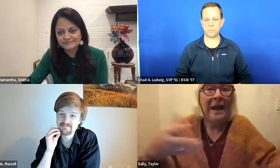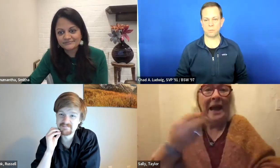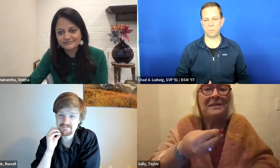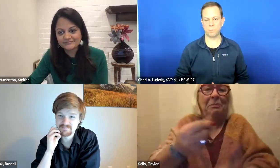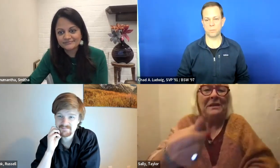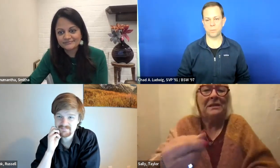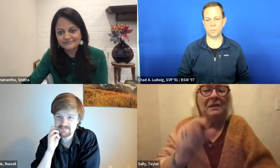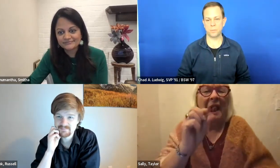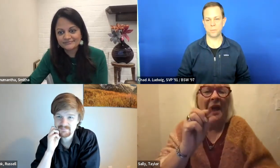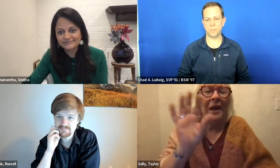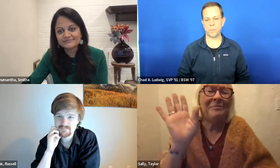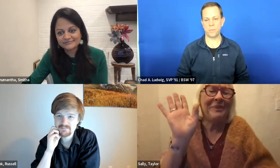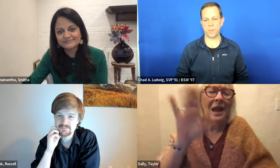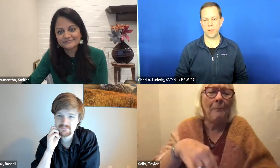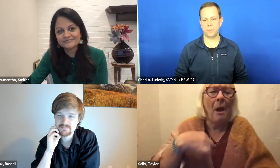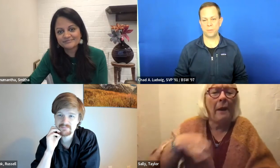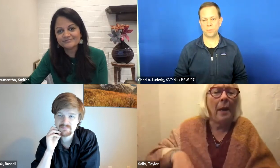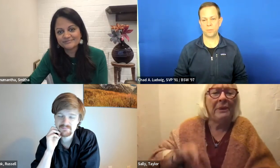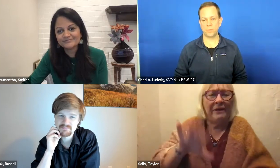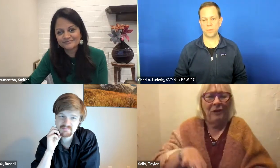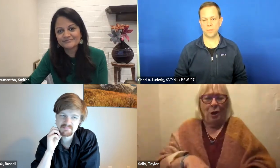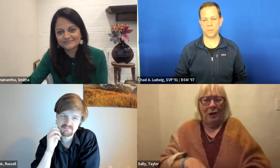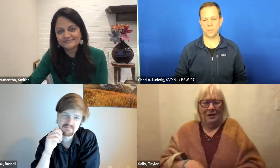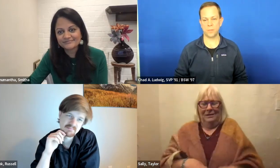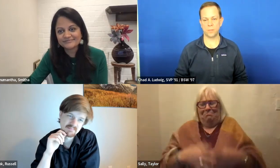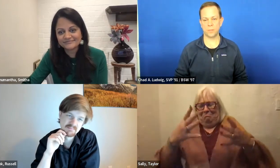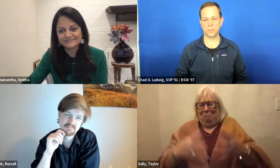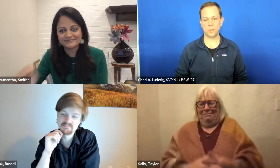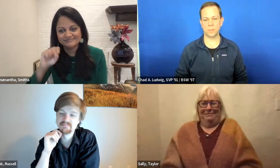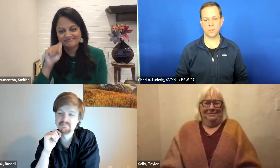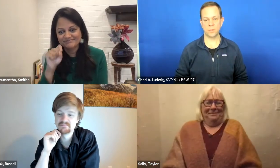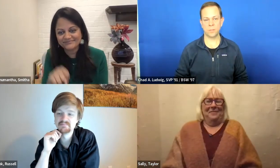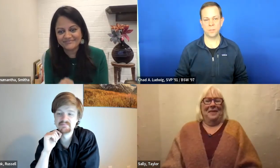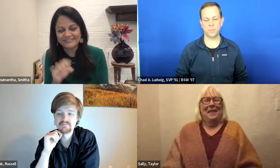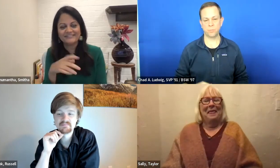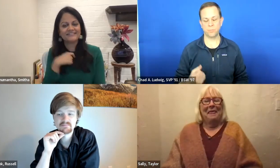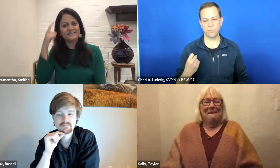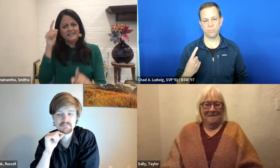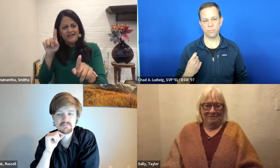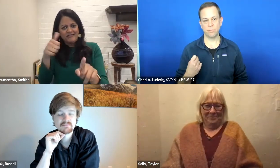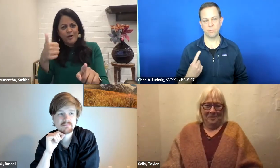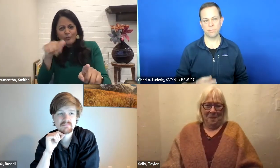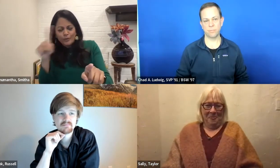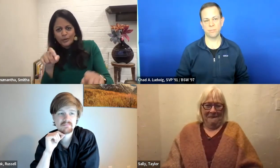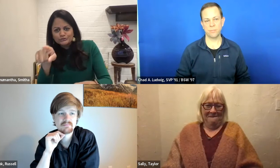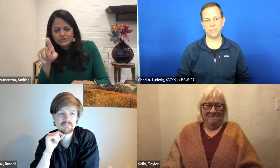No. I only used insurance for the big, expensive things. The little things, oh, I'll just take care of that myself. Sure.